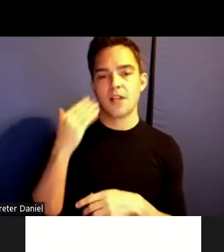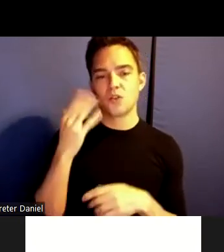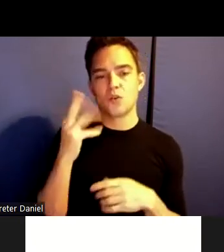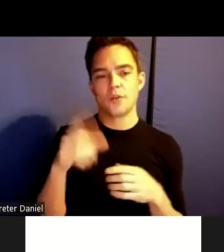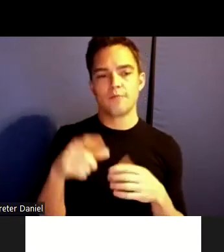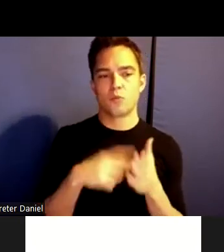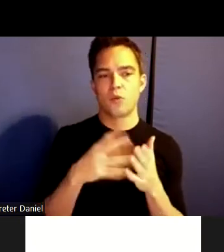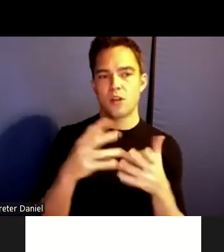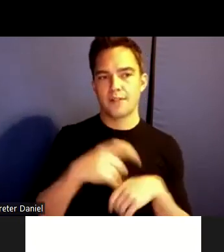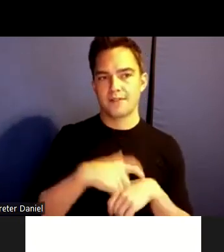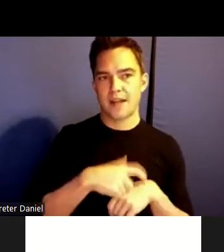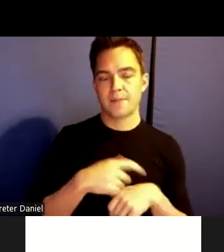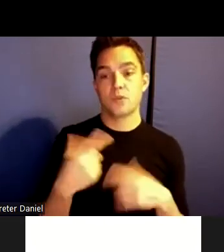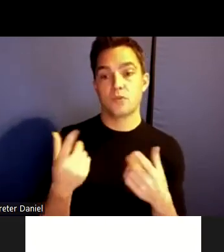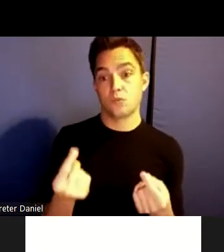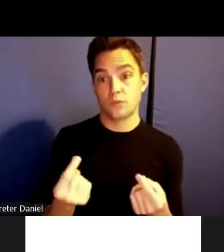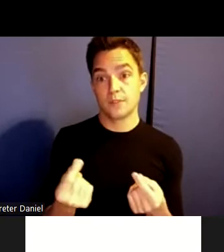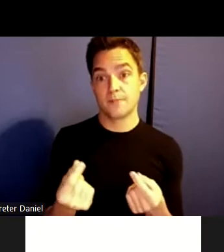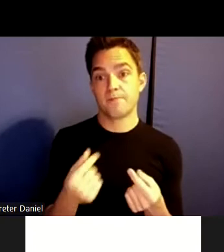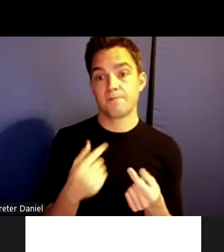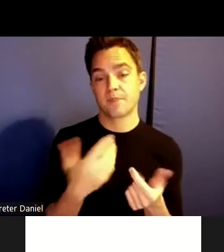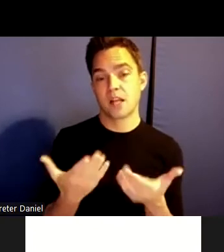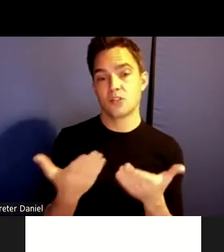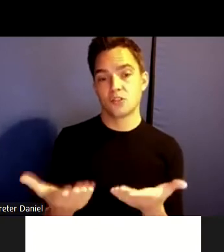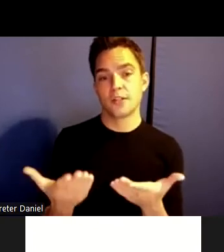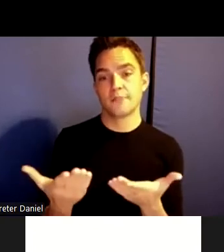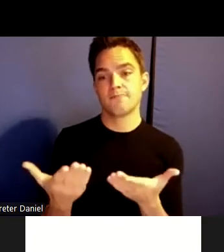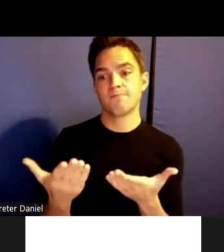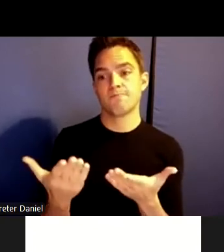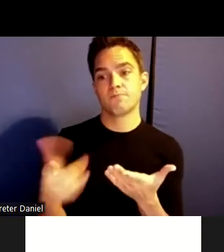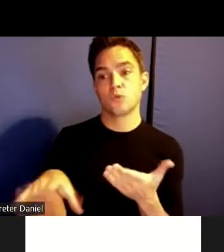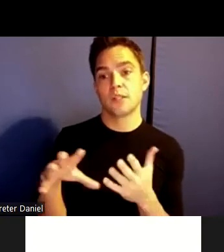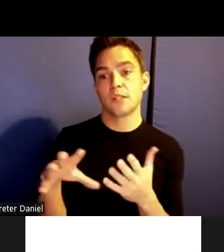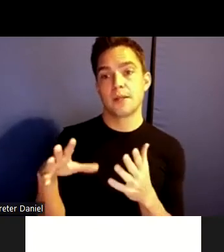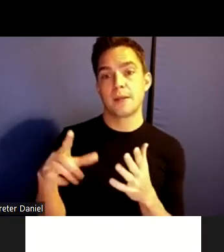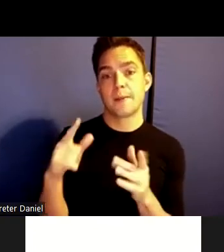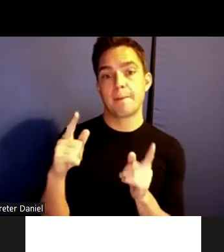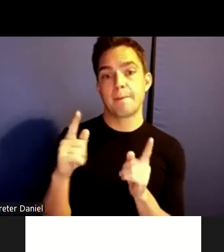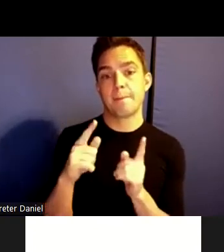time. So what we did was, I would suggest that you meet over a long period of time, like